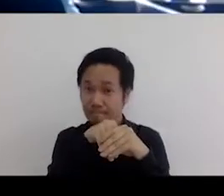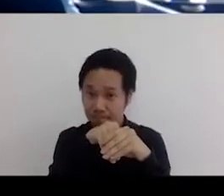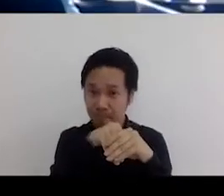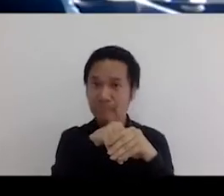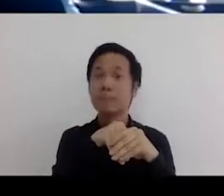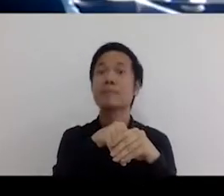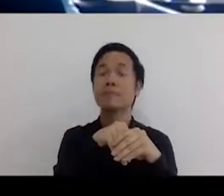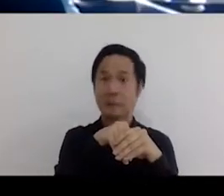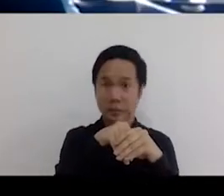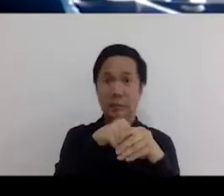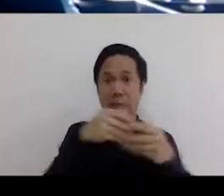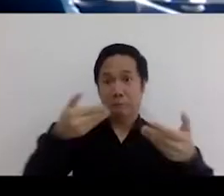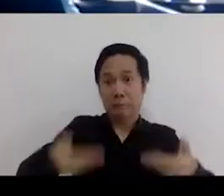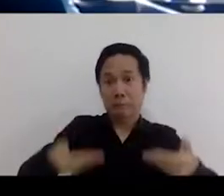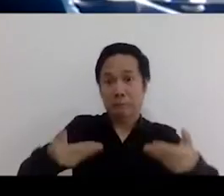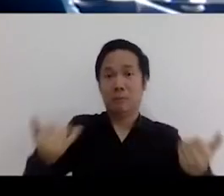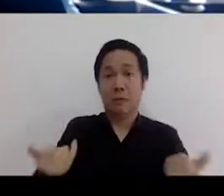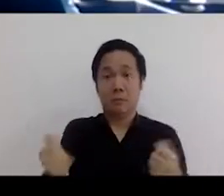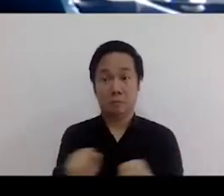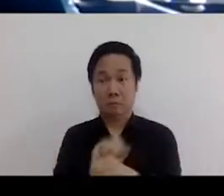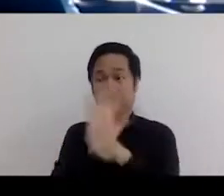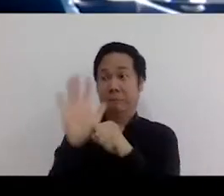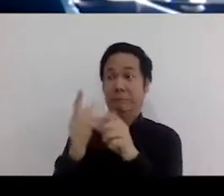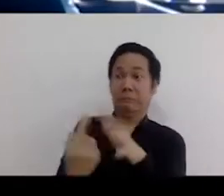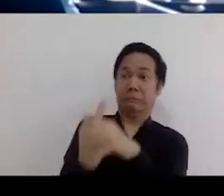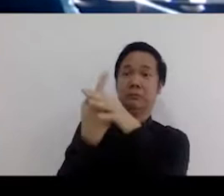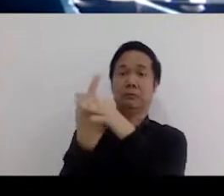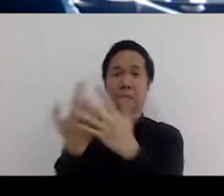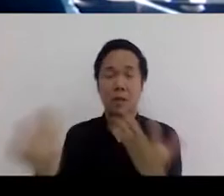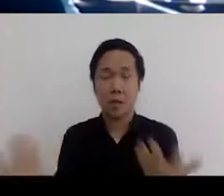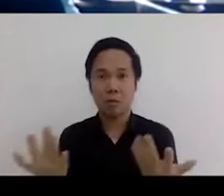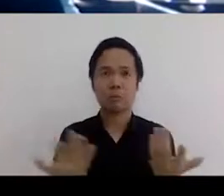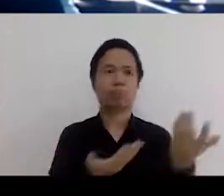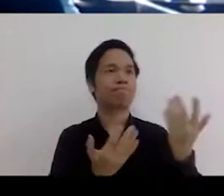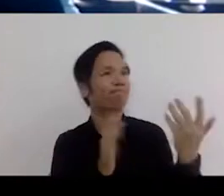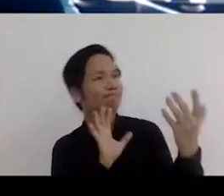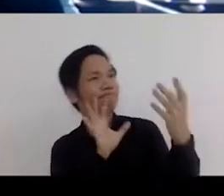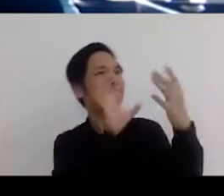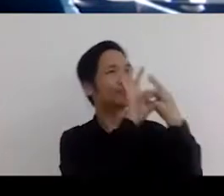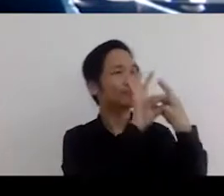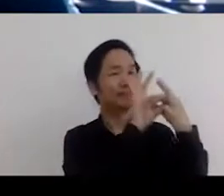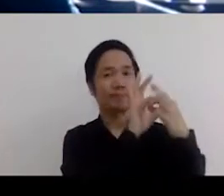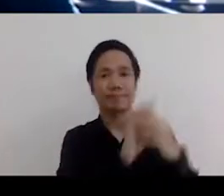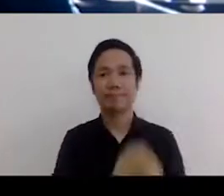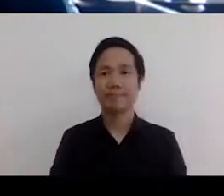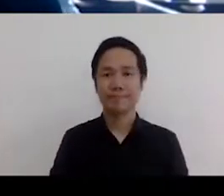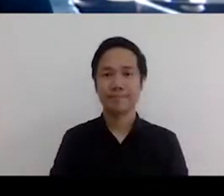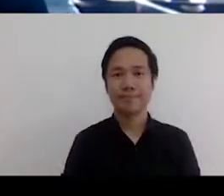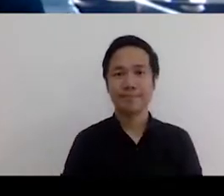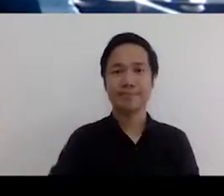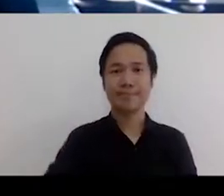Thank you very much. I hope you can hear me. Can you see me? - Very well. OK, so that is perfect. So thank you very much for organising this forum,